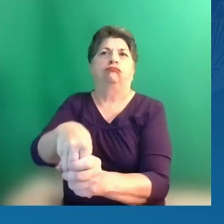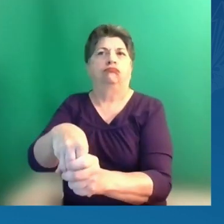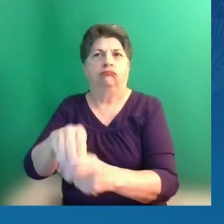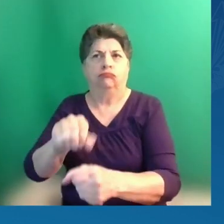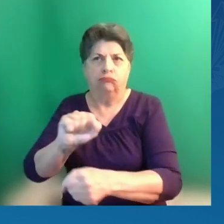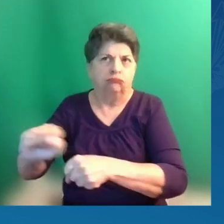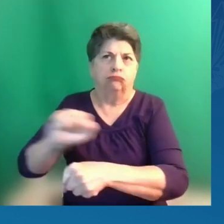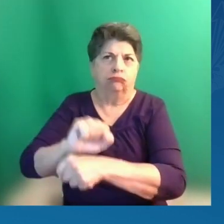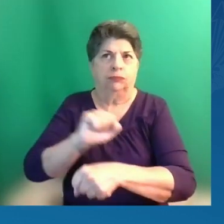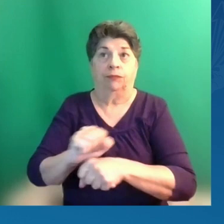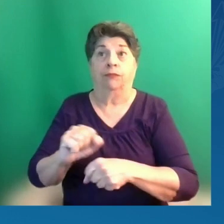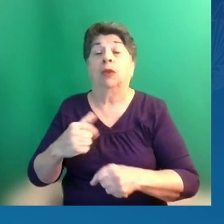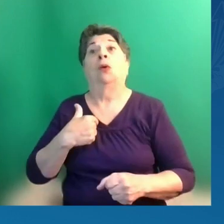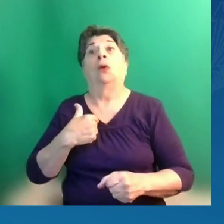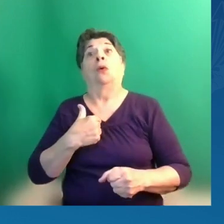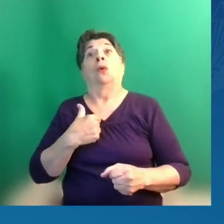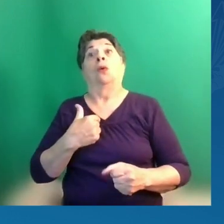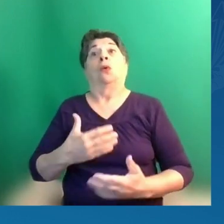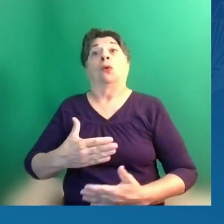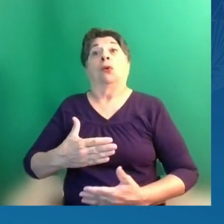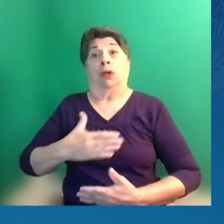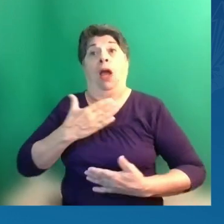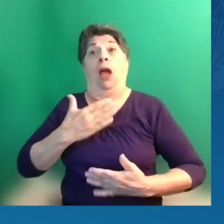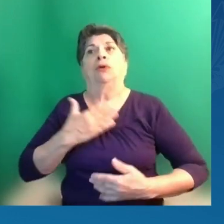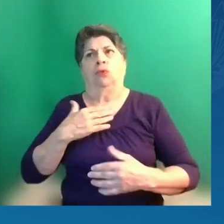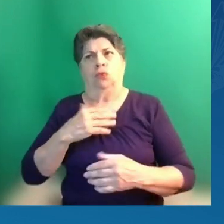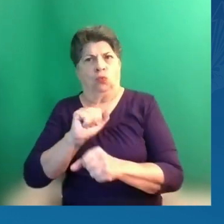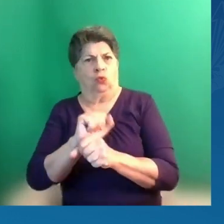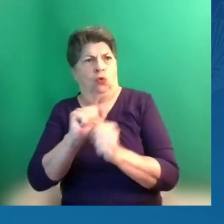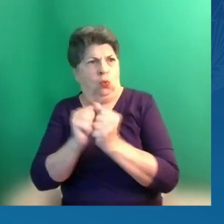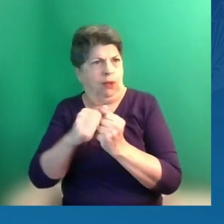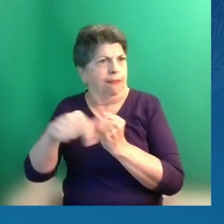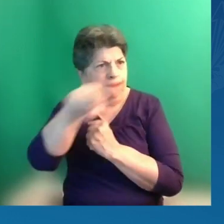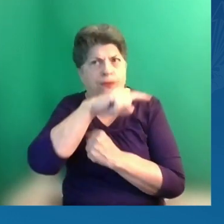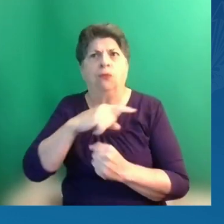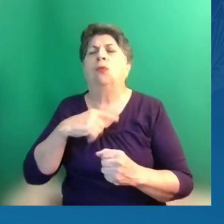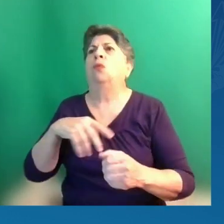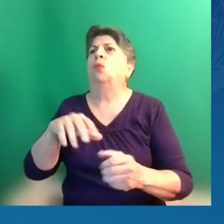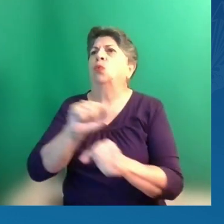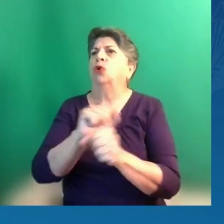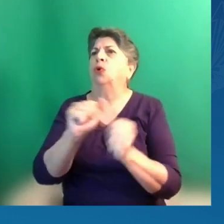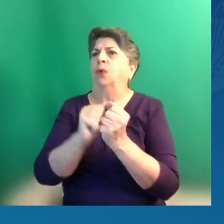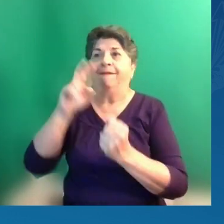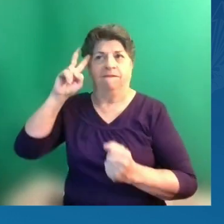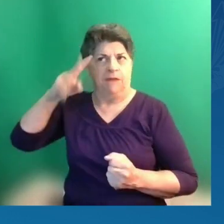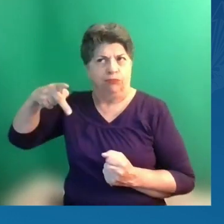to elevate our investments in water security and build healthier communities and societies